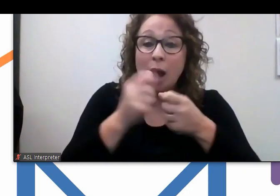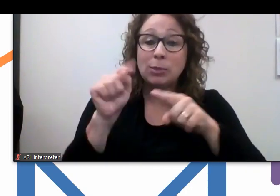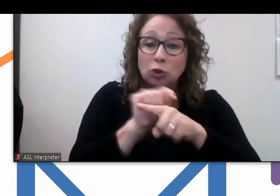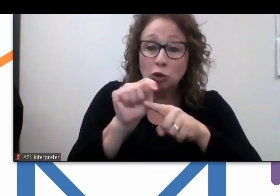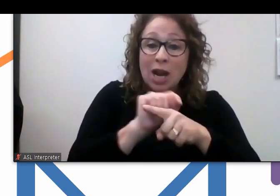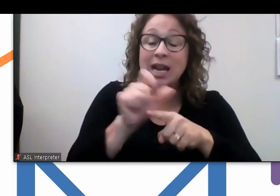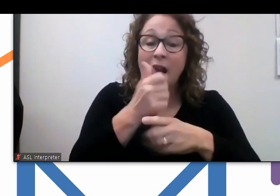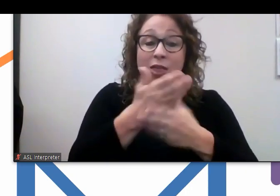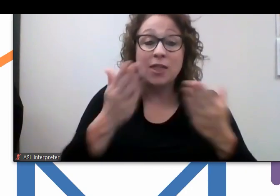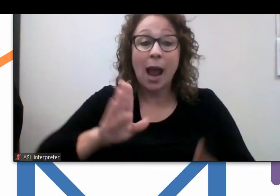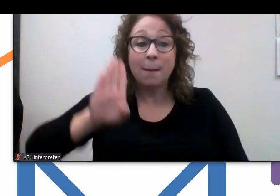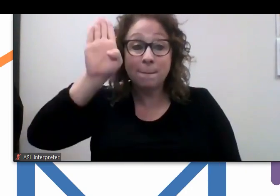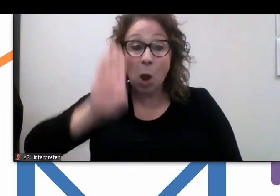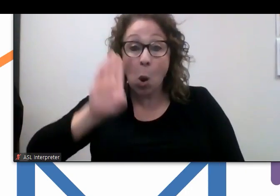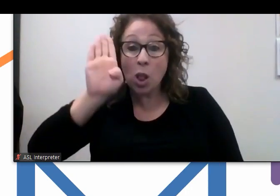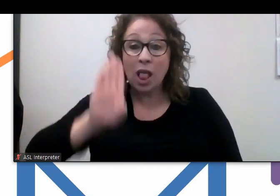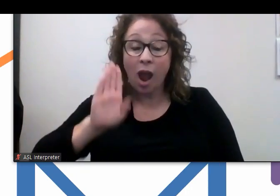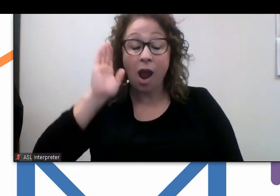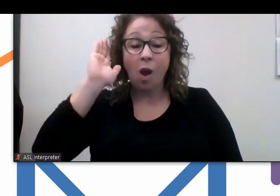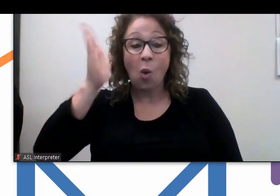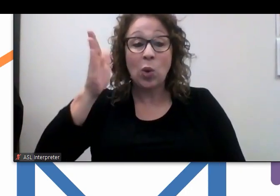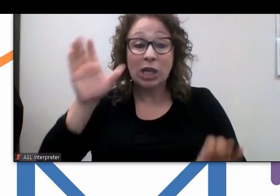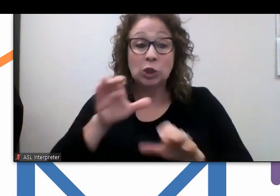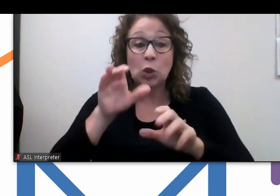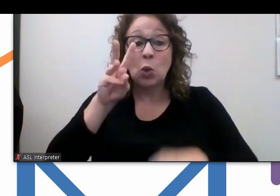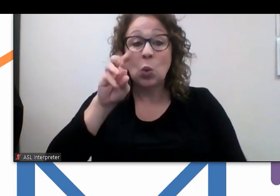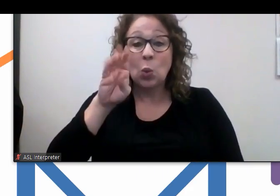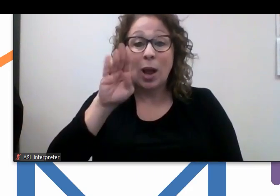Bola will do a webinar for your group.